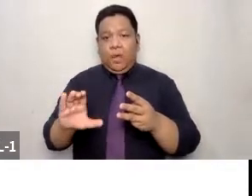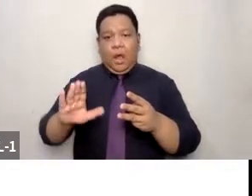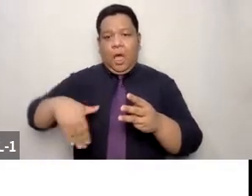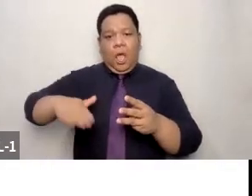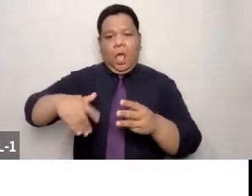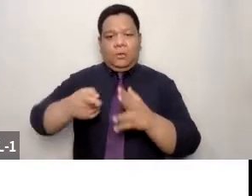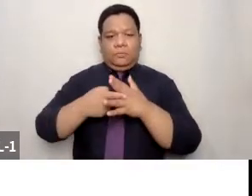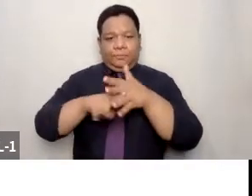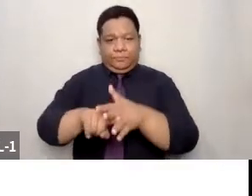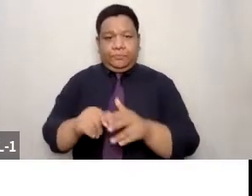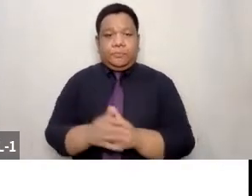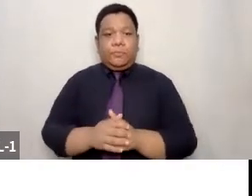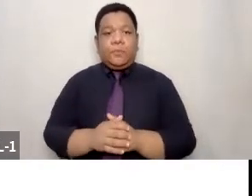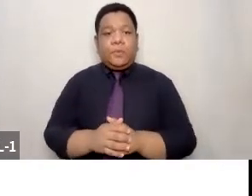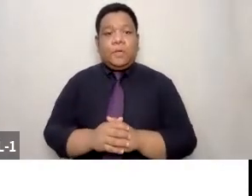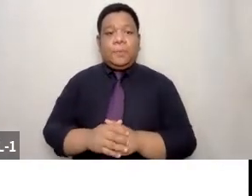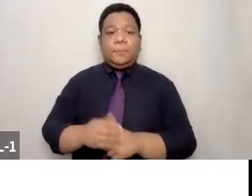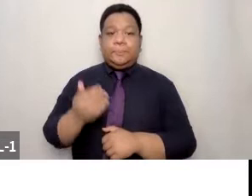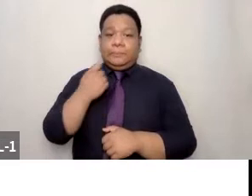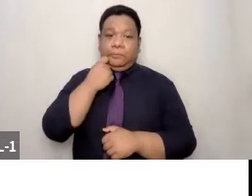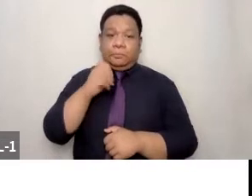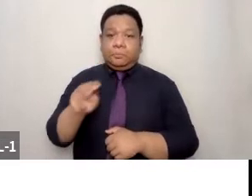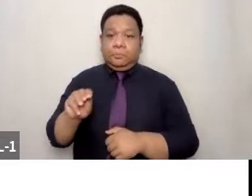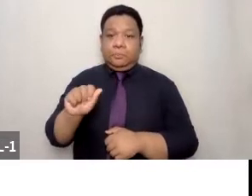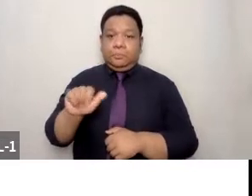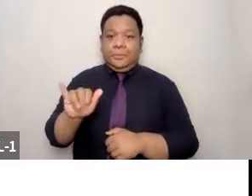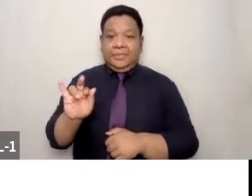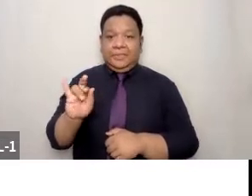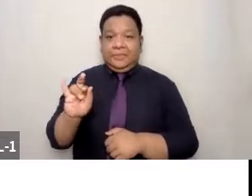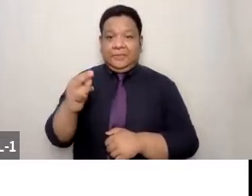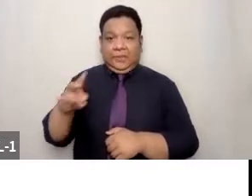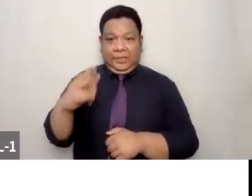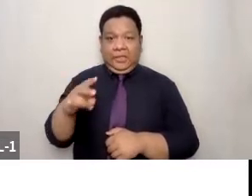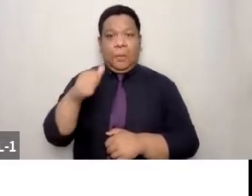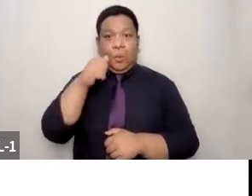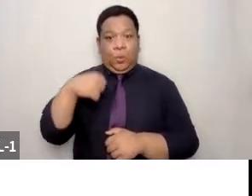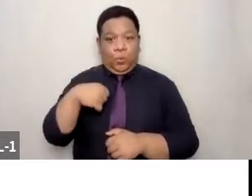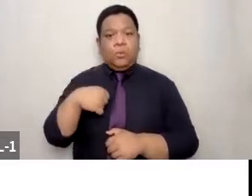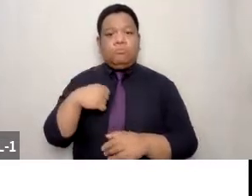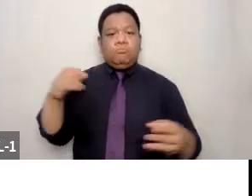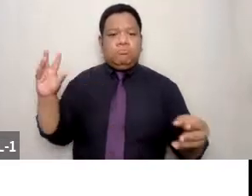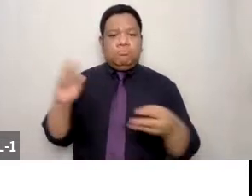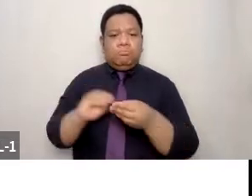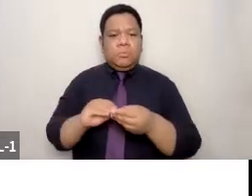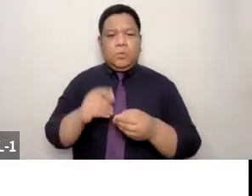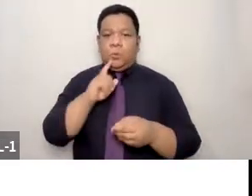As of May 17, yesterday, actually this came in last week.